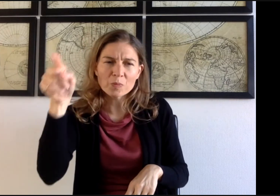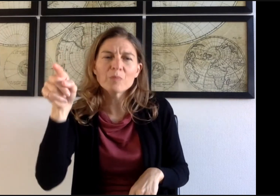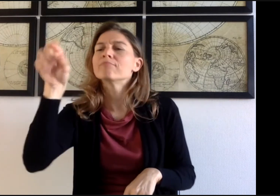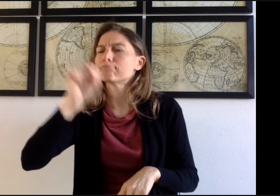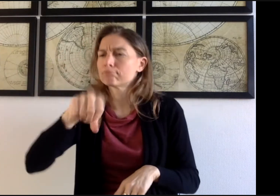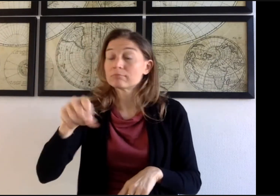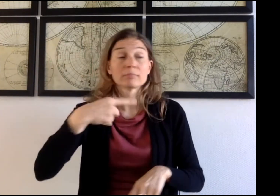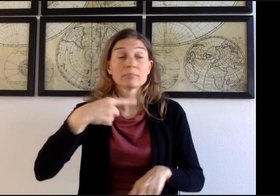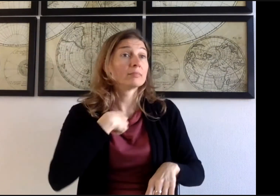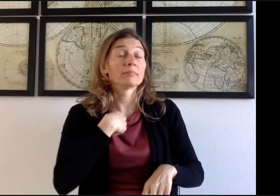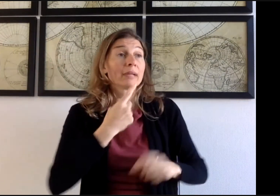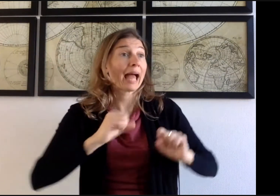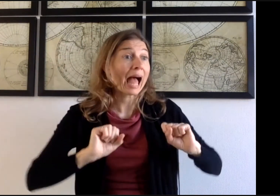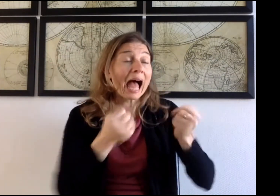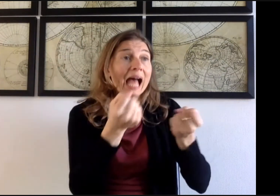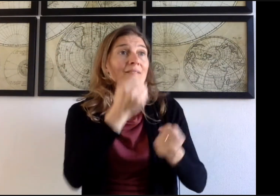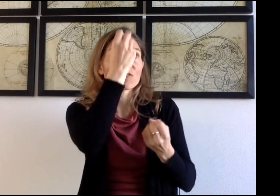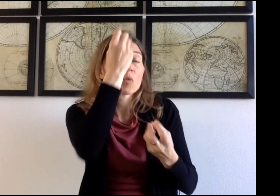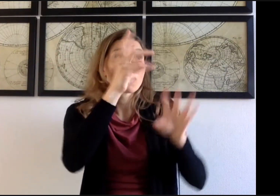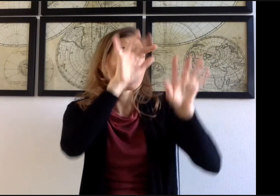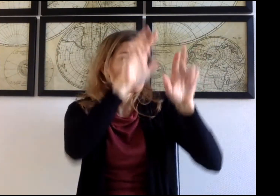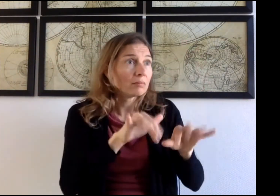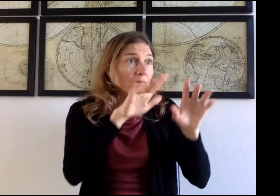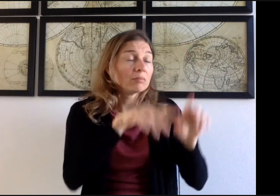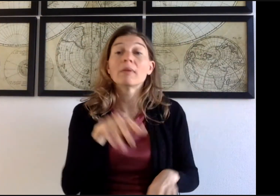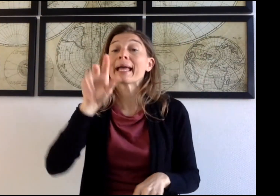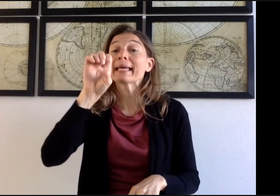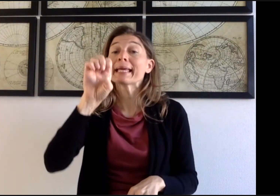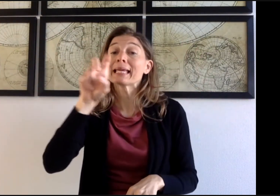and we have a document with over 70 demands.